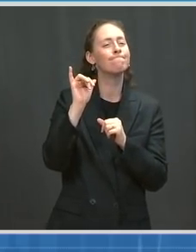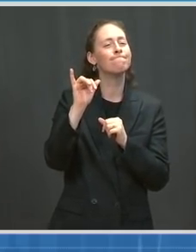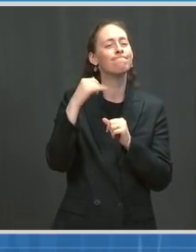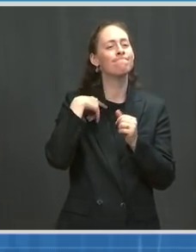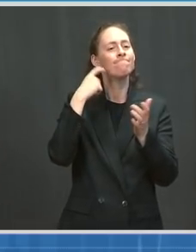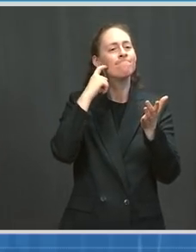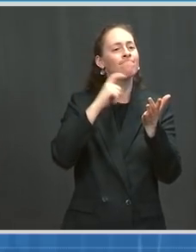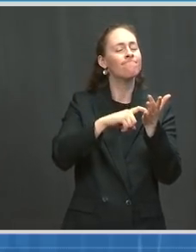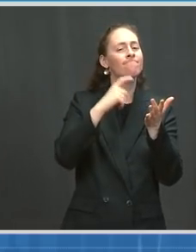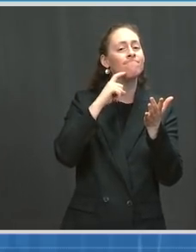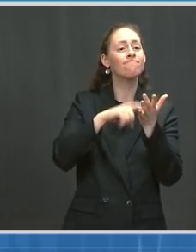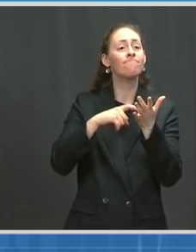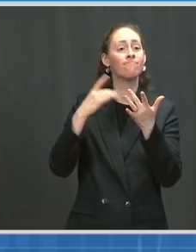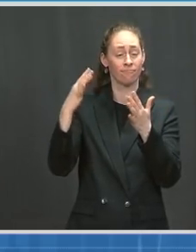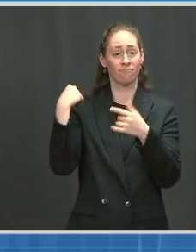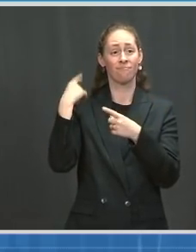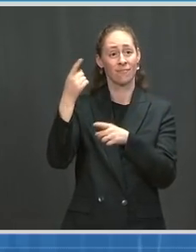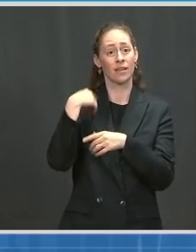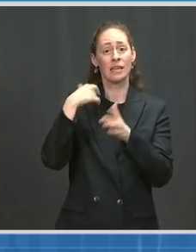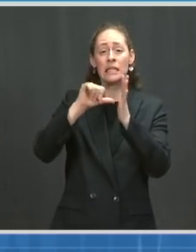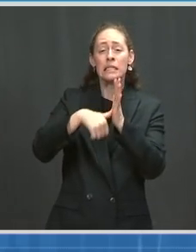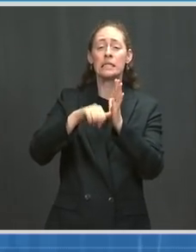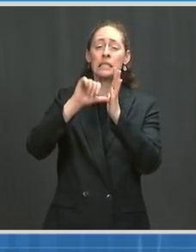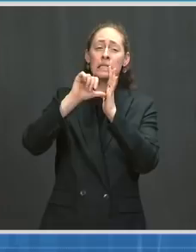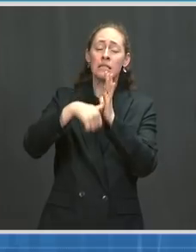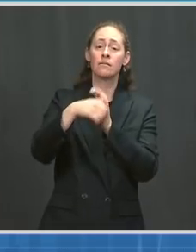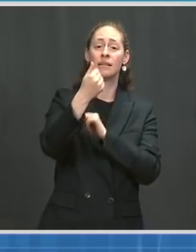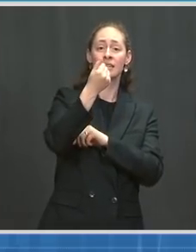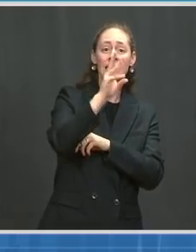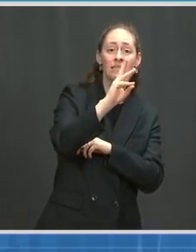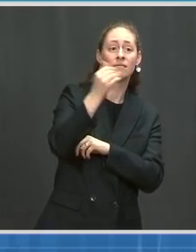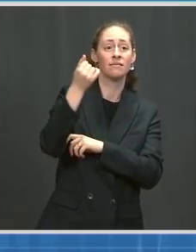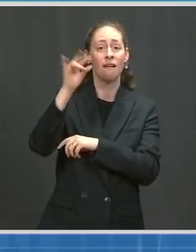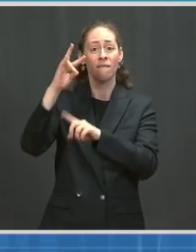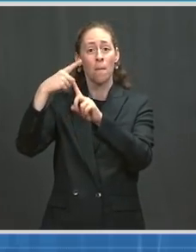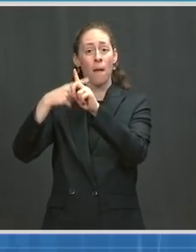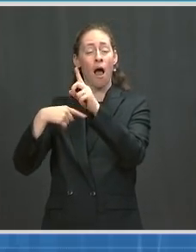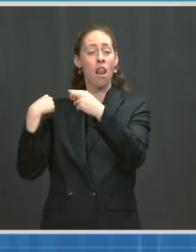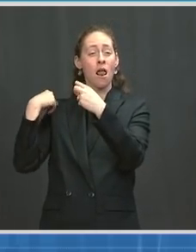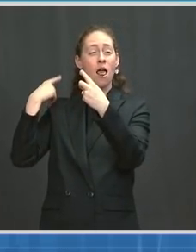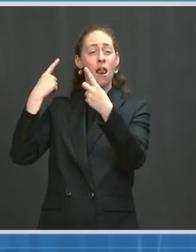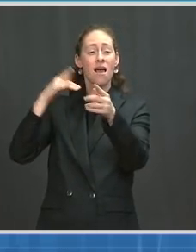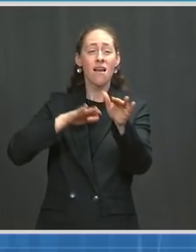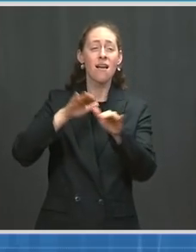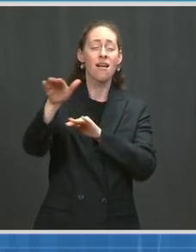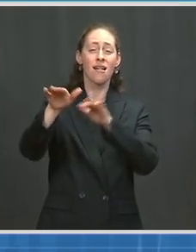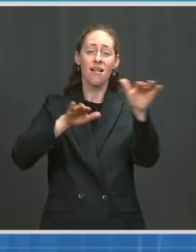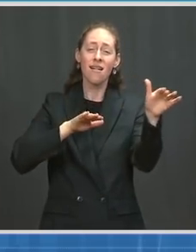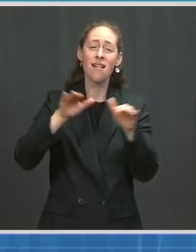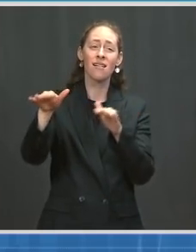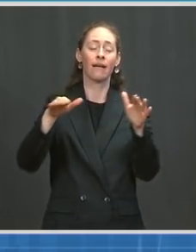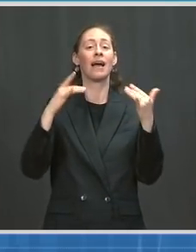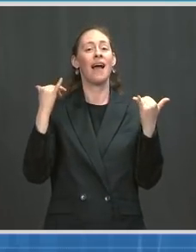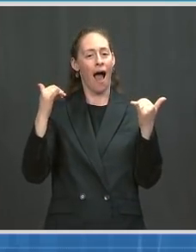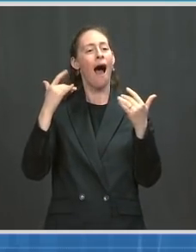And now, what we're saying is -- it's going to be hard to get back to, you know, life as we knew it without these masks,